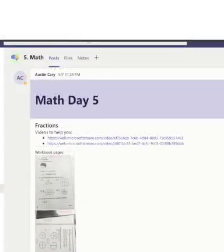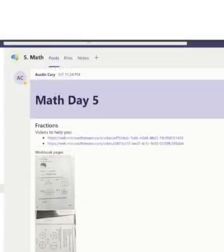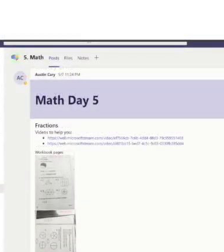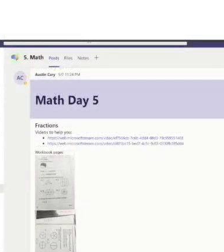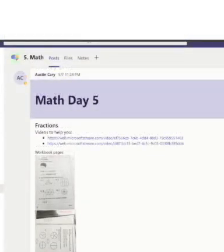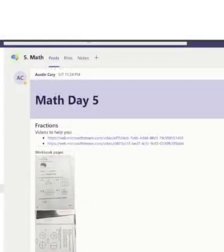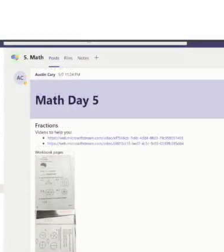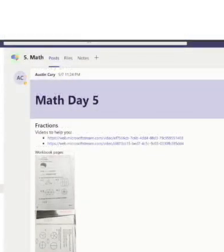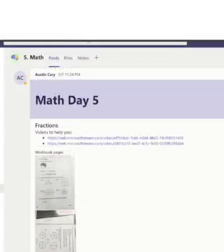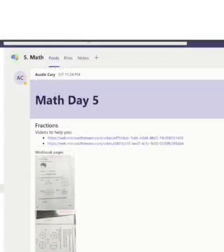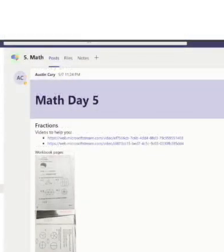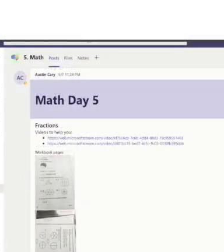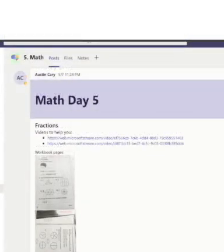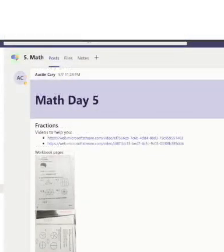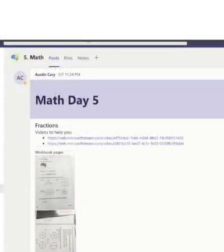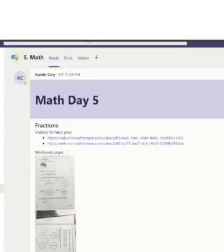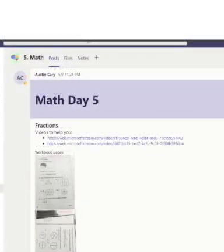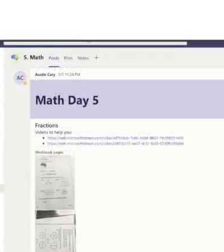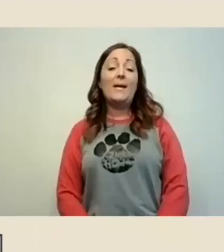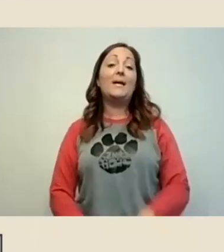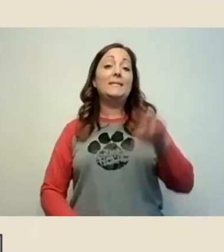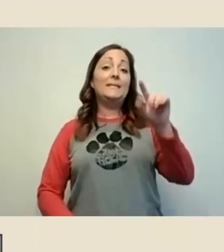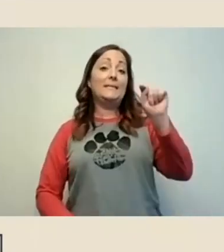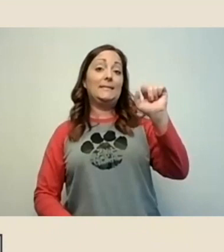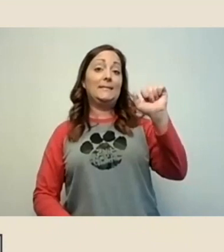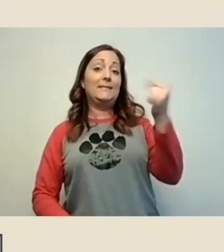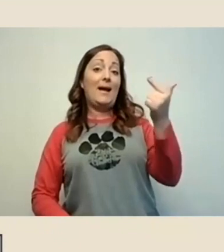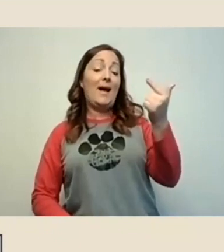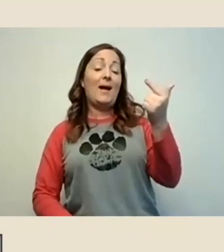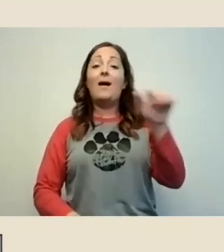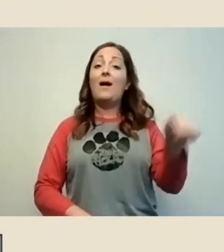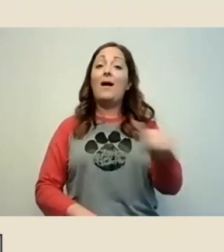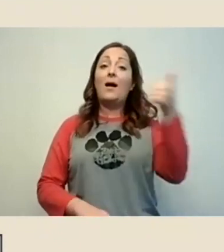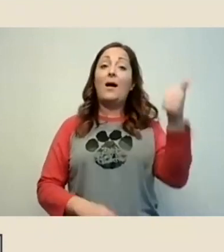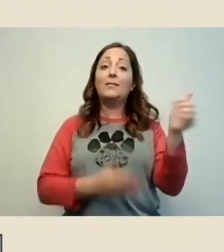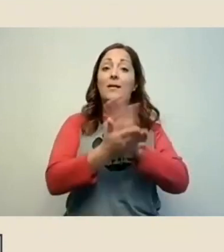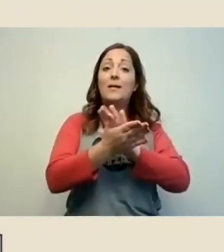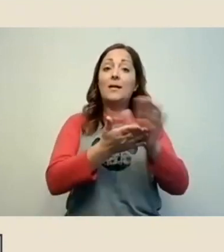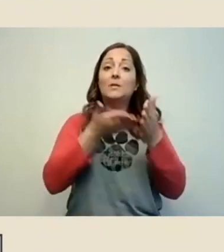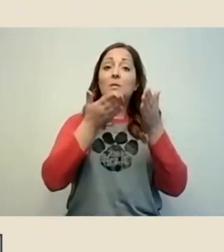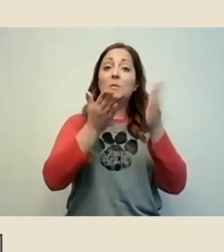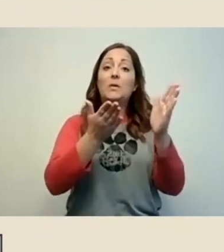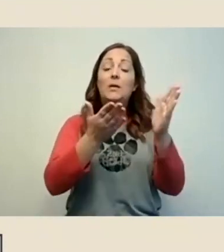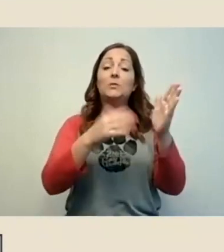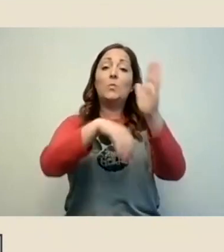or by looking at the banner to access the work from the previous day.